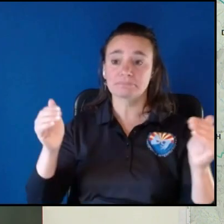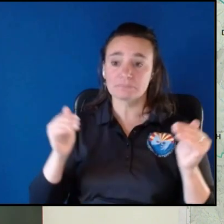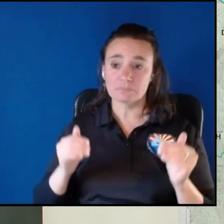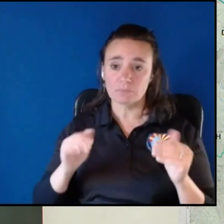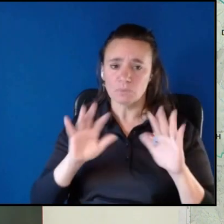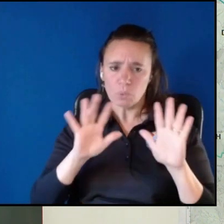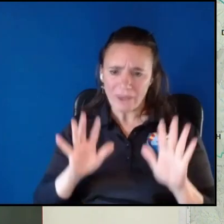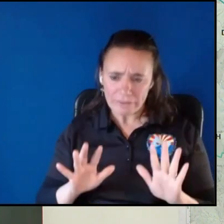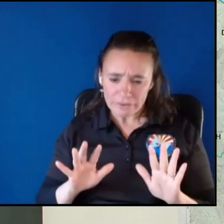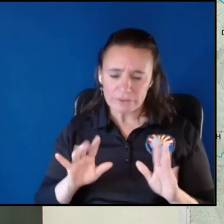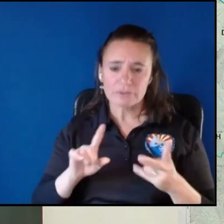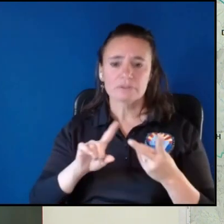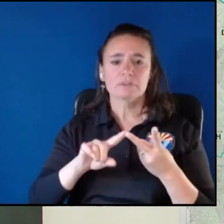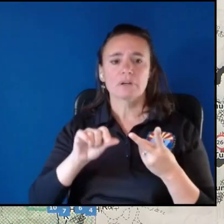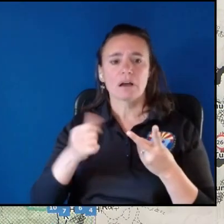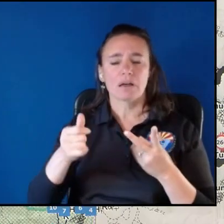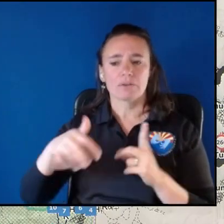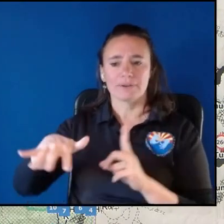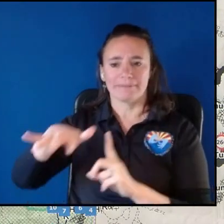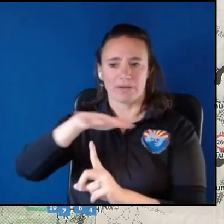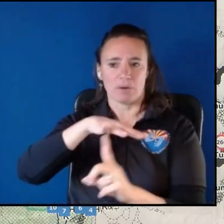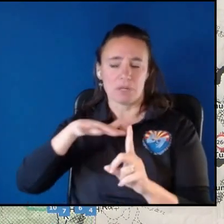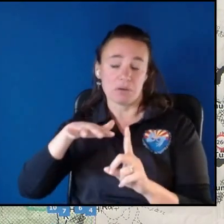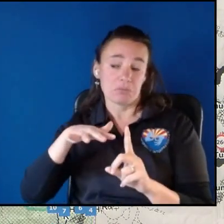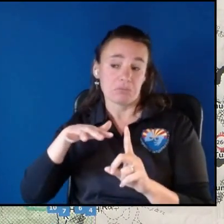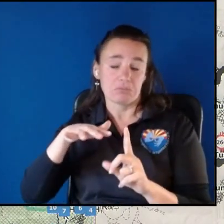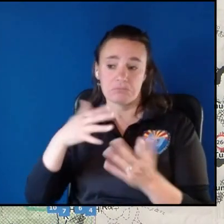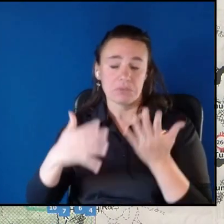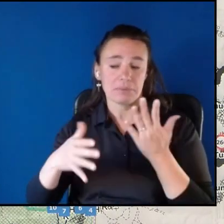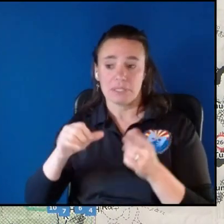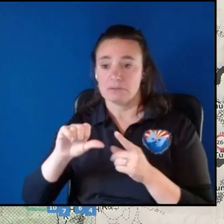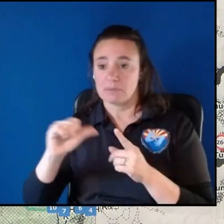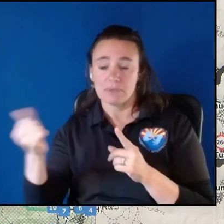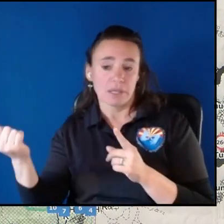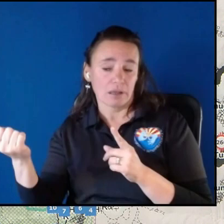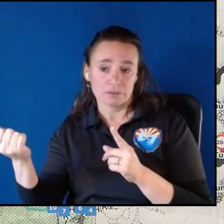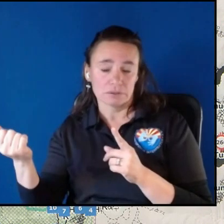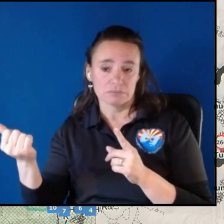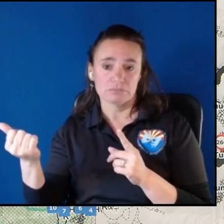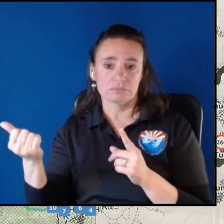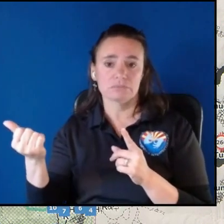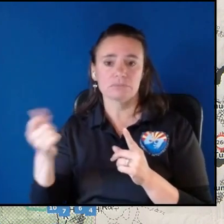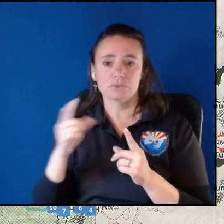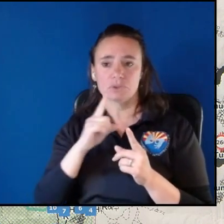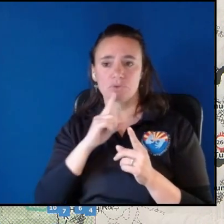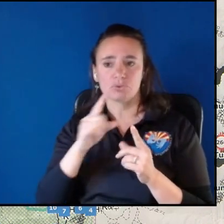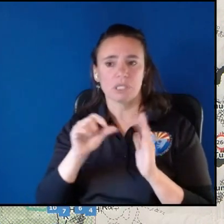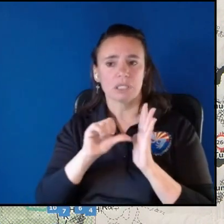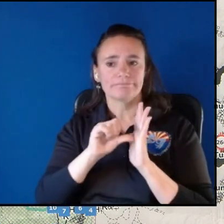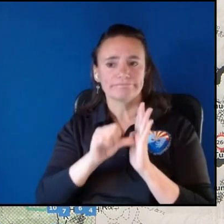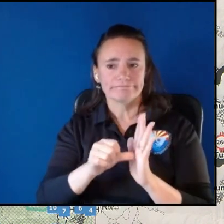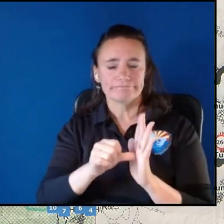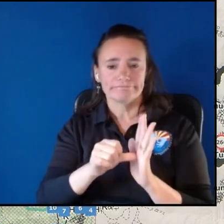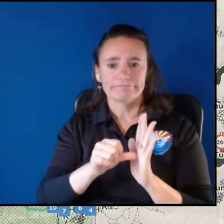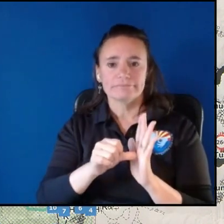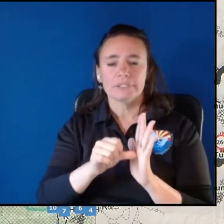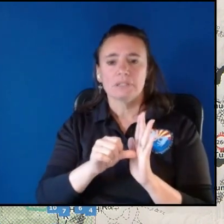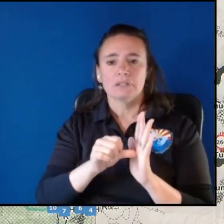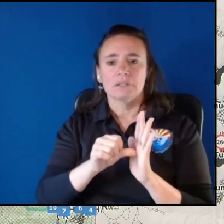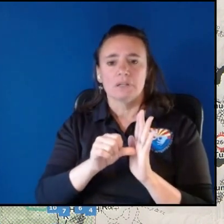dictate that we do something else. And so really just to drive home, we're looking for options that best protect the